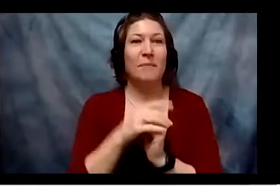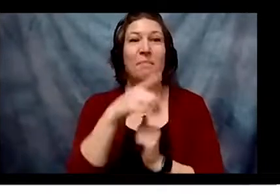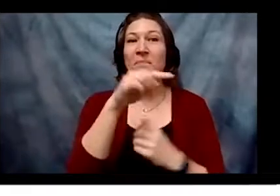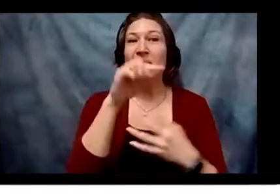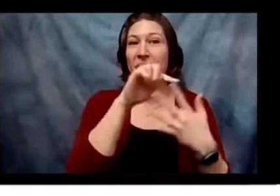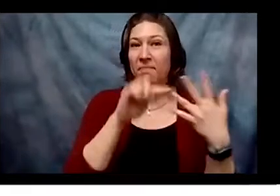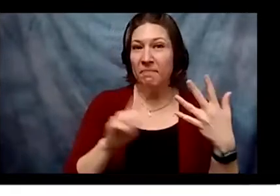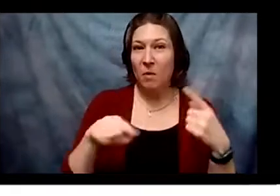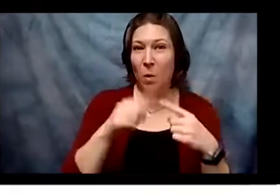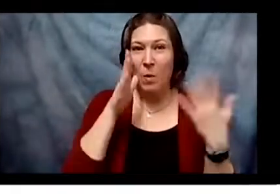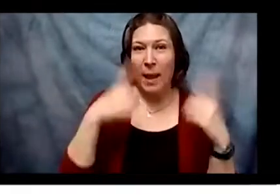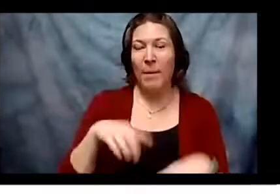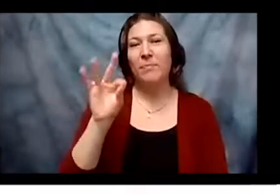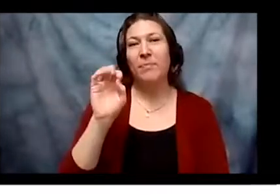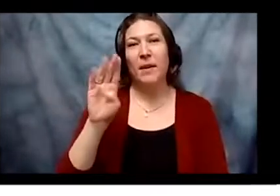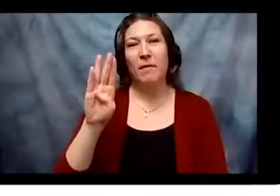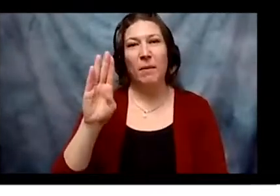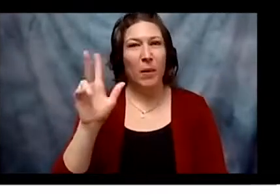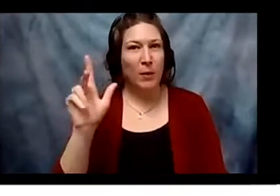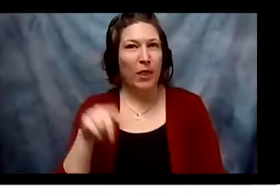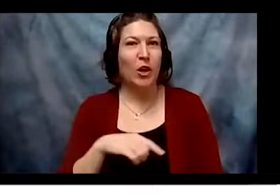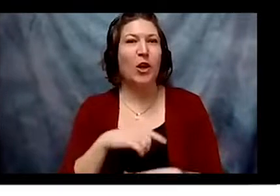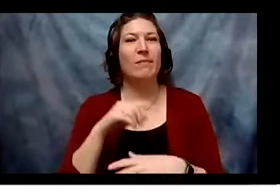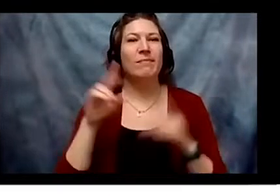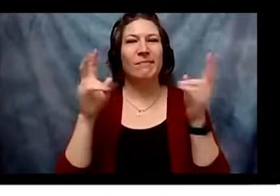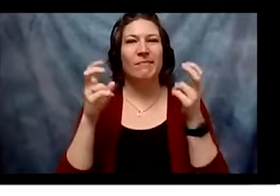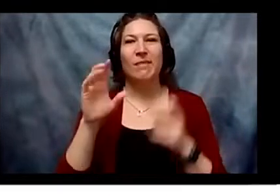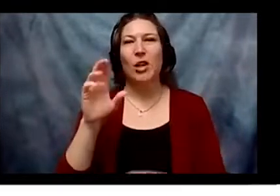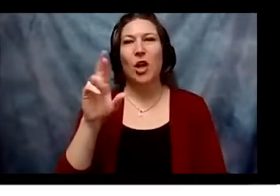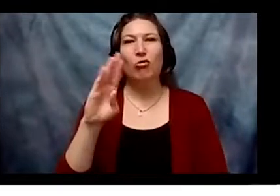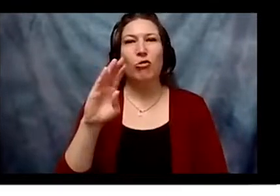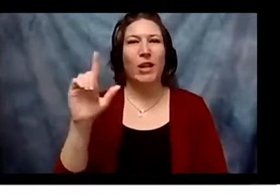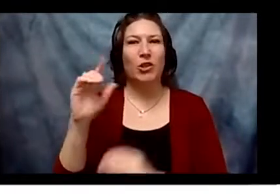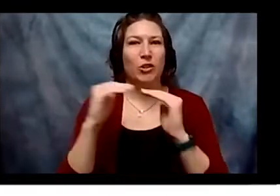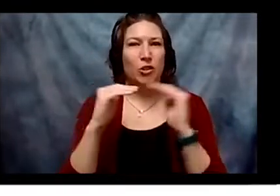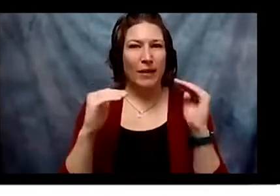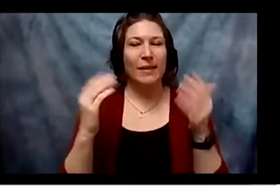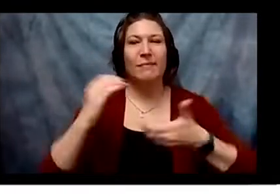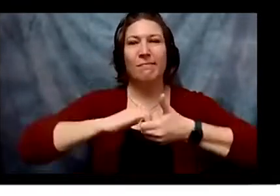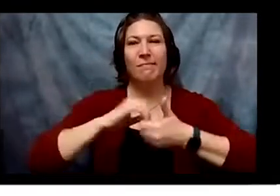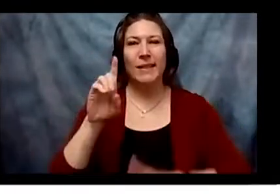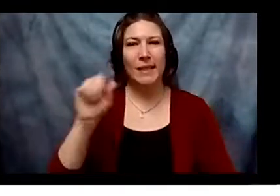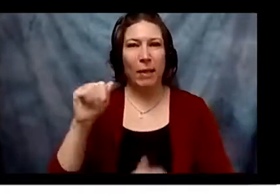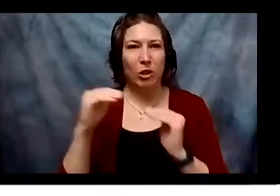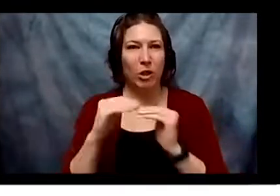So February 23rd, we'll talk about racial justice and disability justice. March 30th,